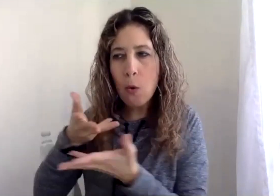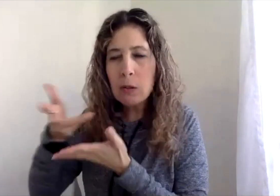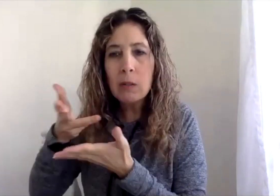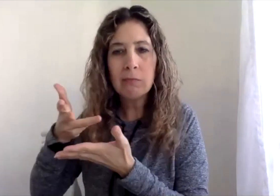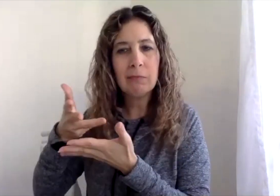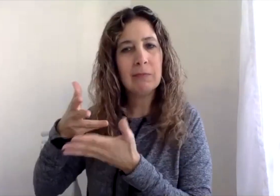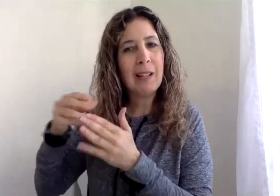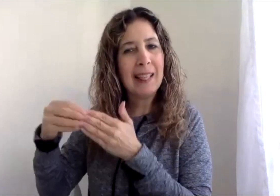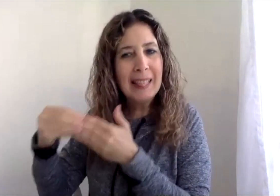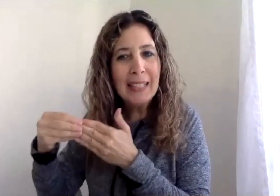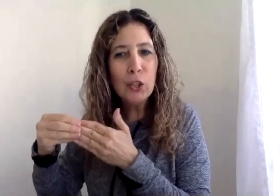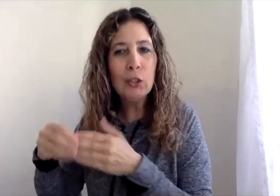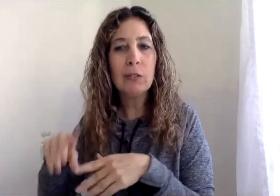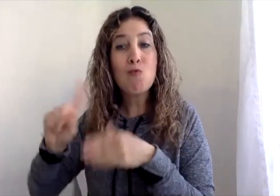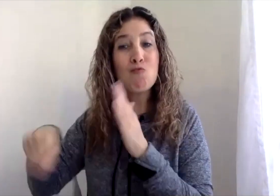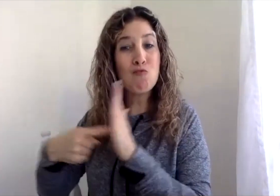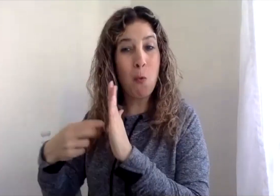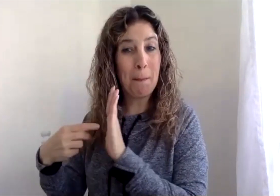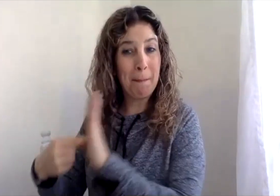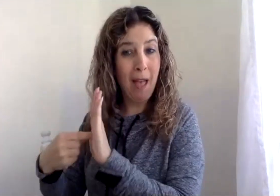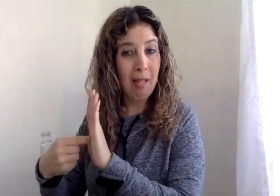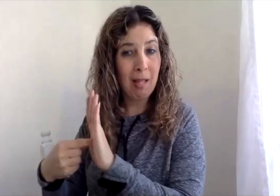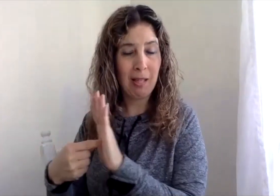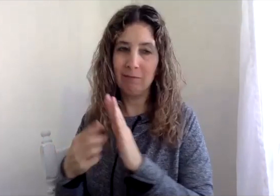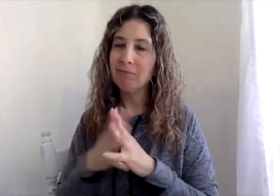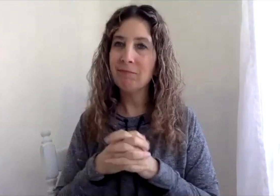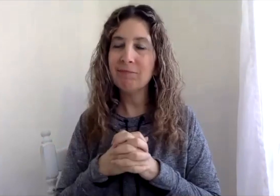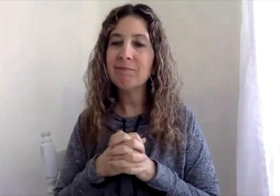we had a great rapport with her. She was a good leader and a wonderful role model.